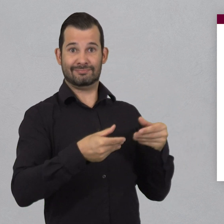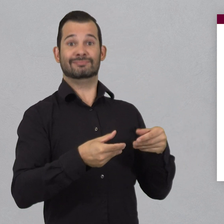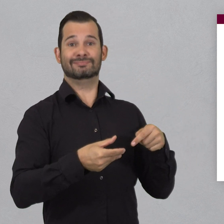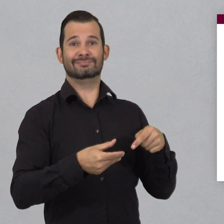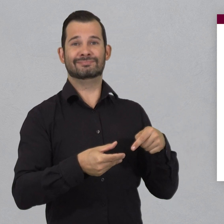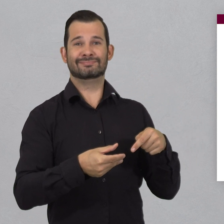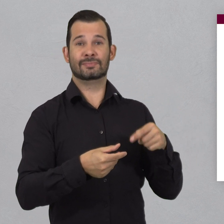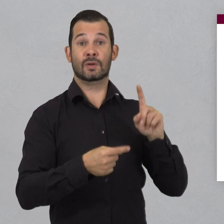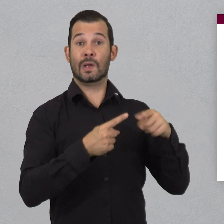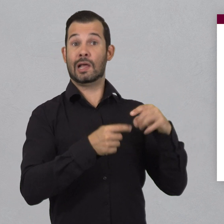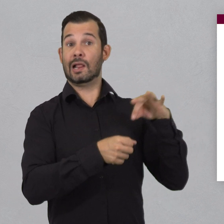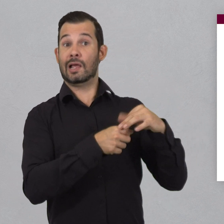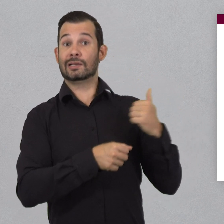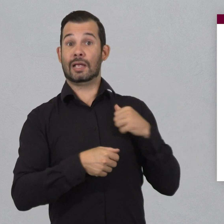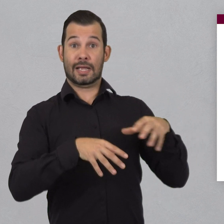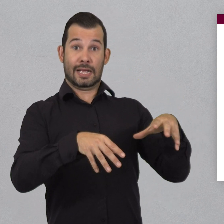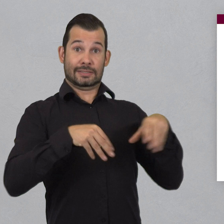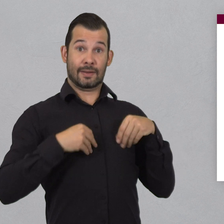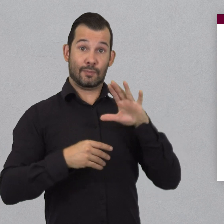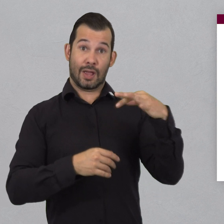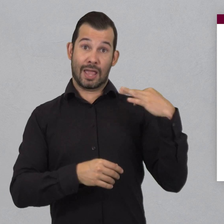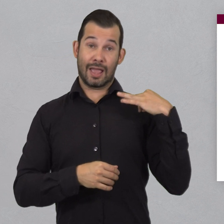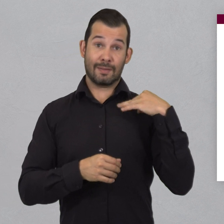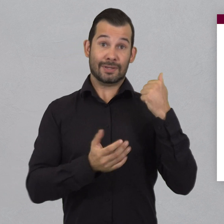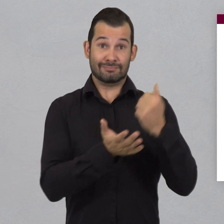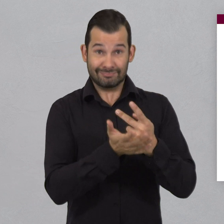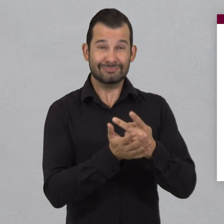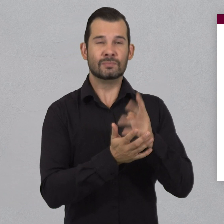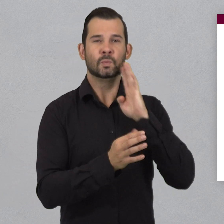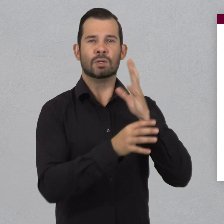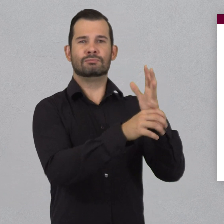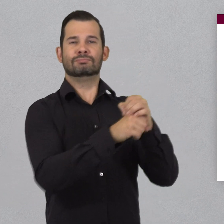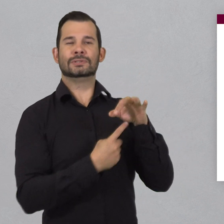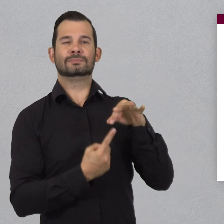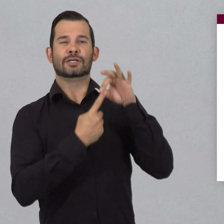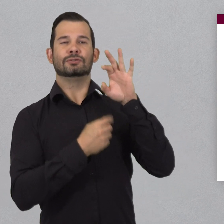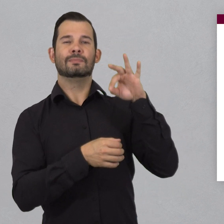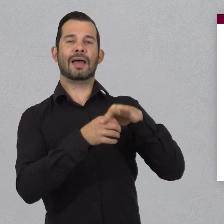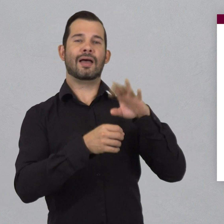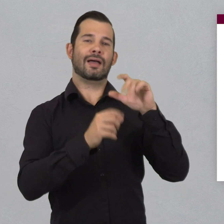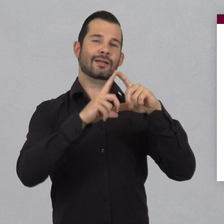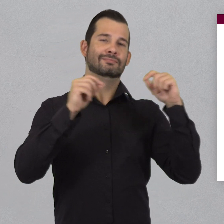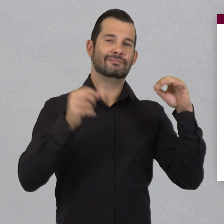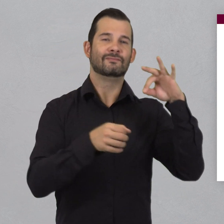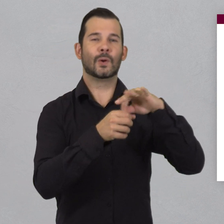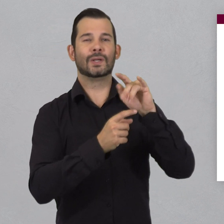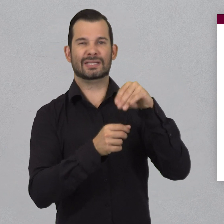When Elections Canada accepts your application, you will receive a special ballot voting kit in